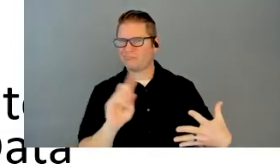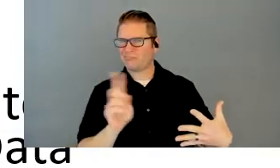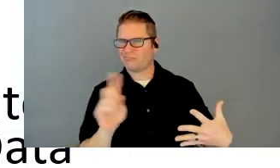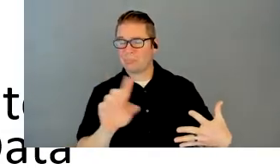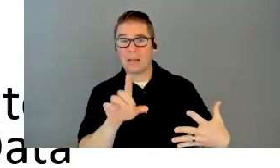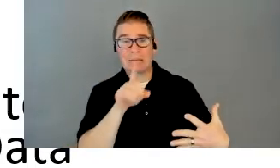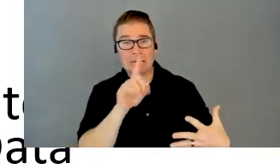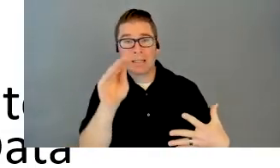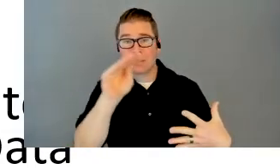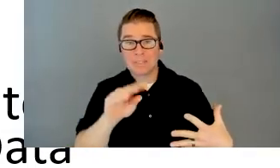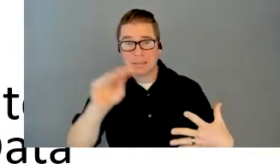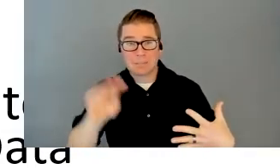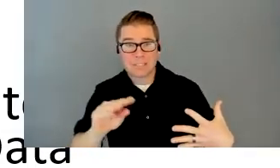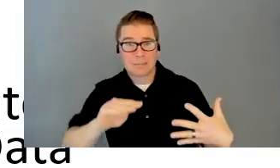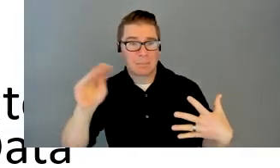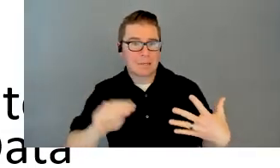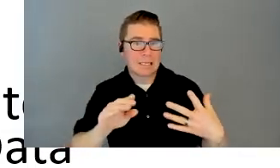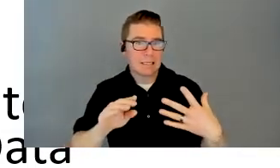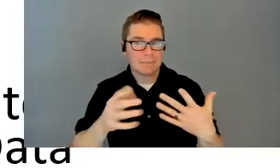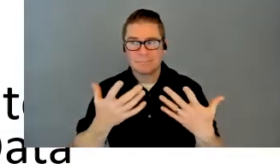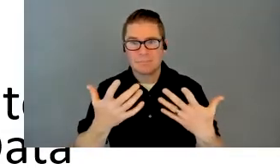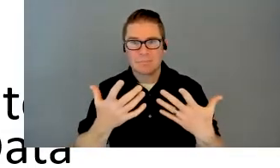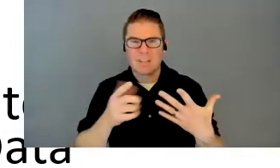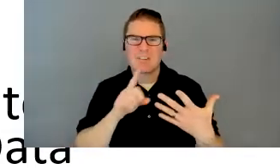but the percentages are a little higher because this was 20, 21